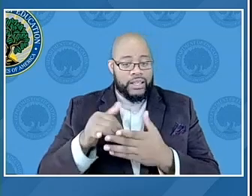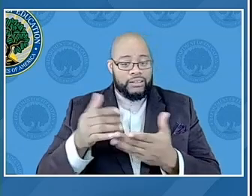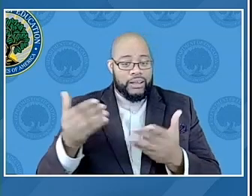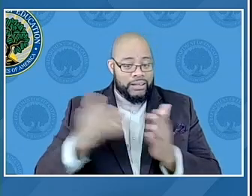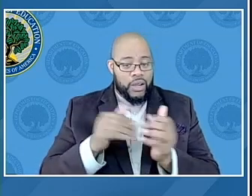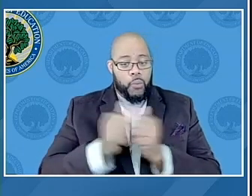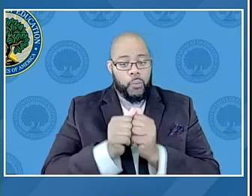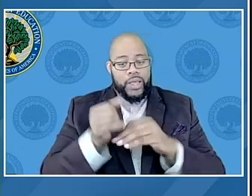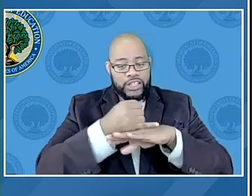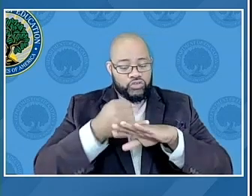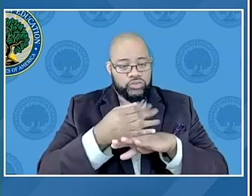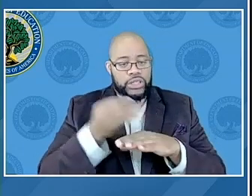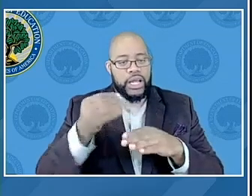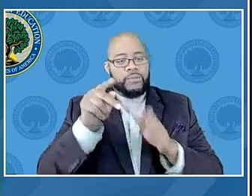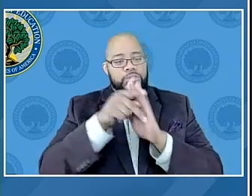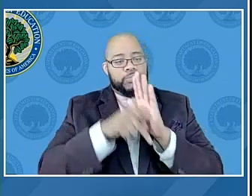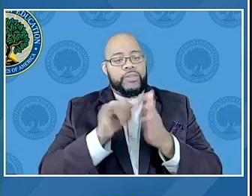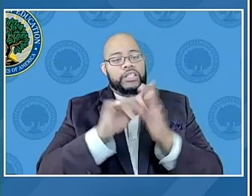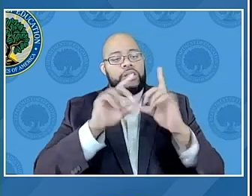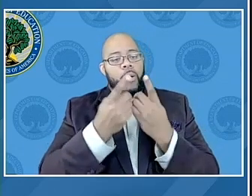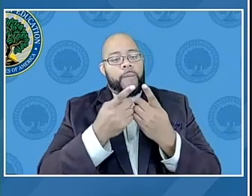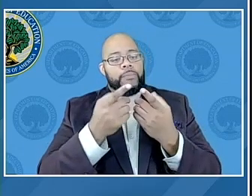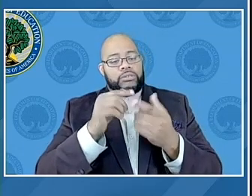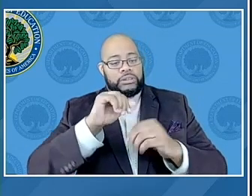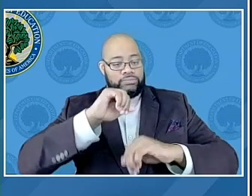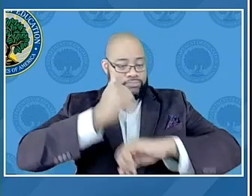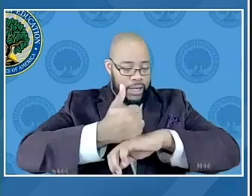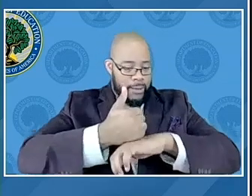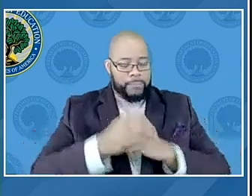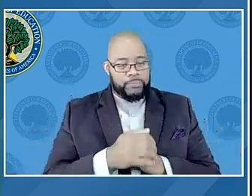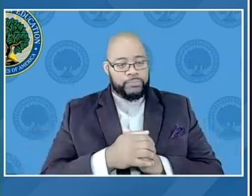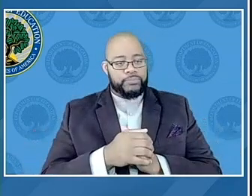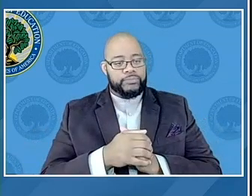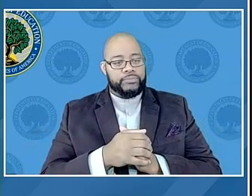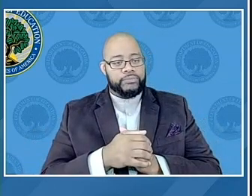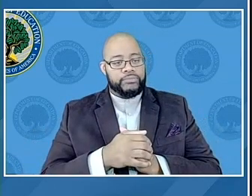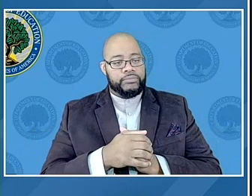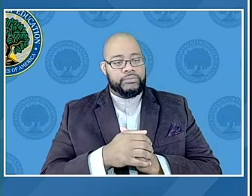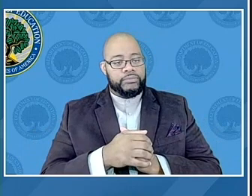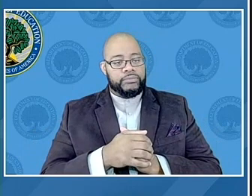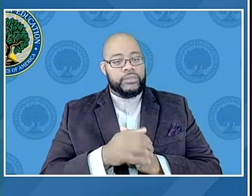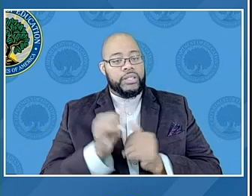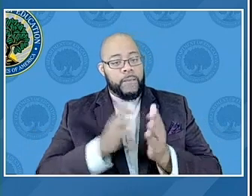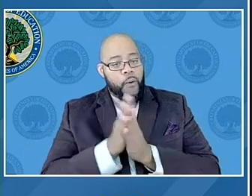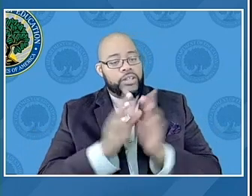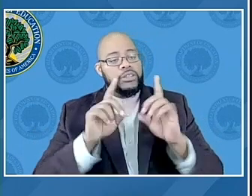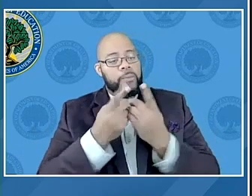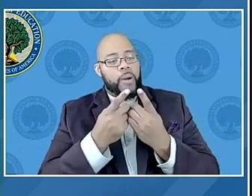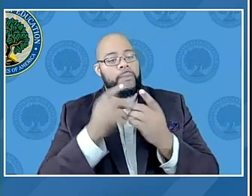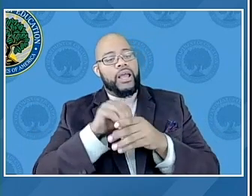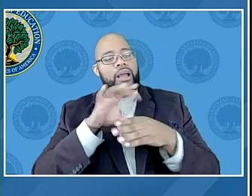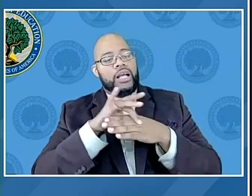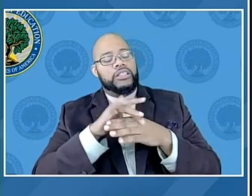and principles that the Department has laid out as motivating the Department in the context of its consideration of debt